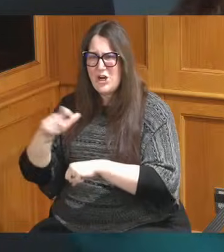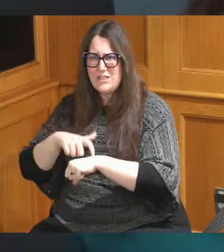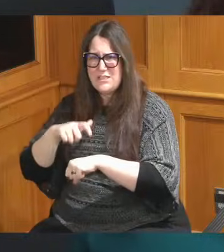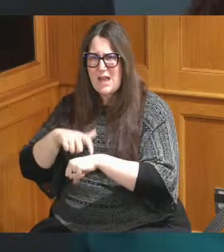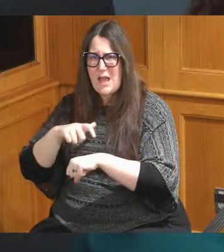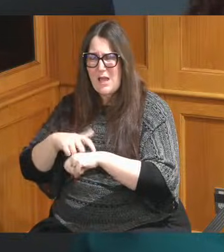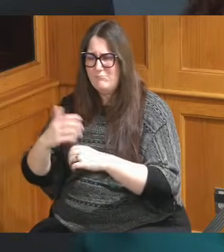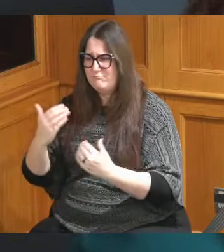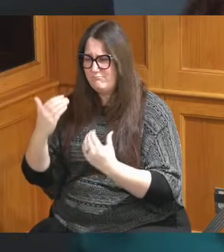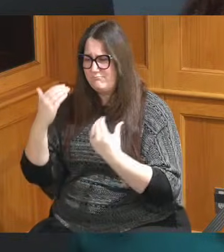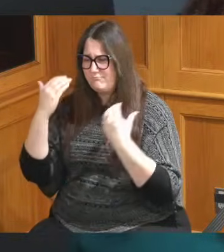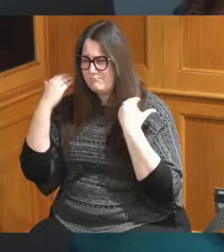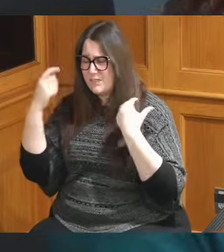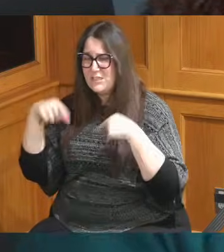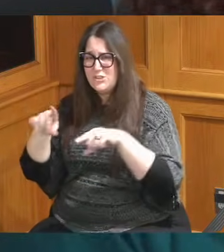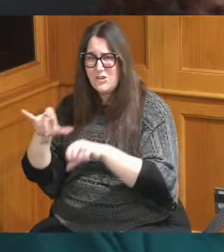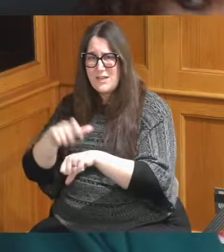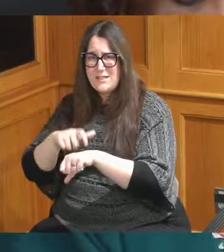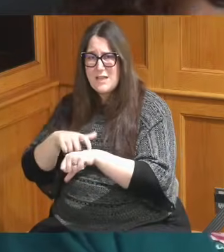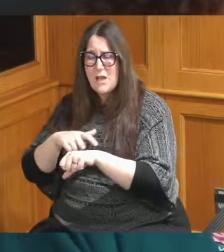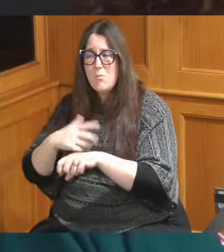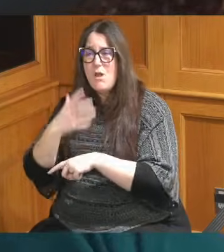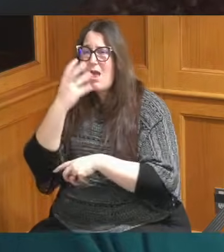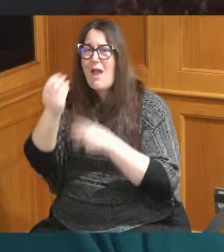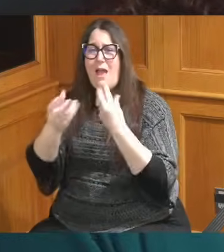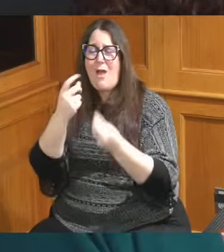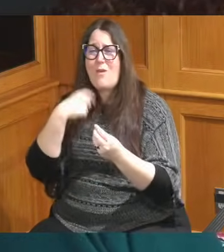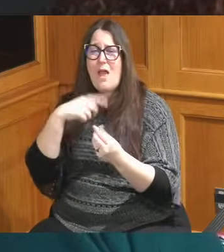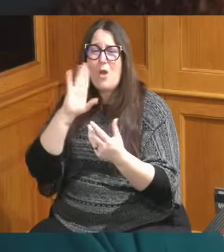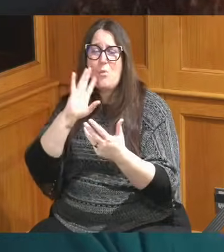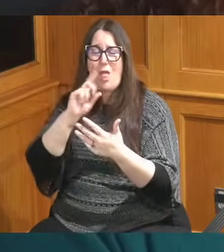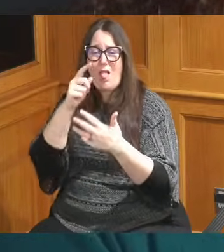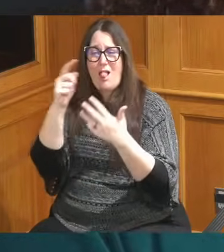do their time, they say, "I'm when I get out, I'm going to do this. I'm gonna get my life together.